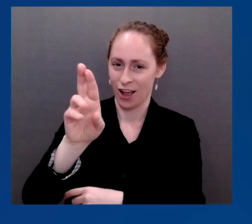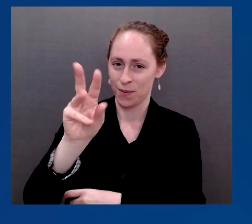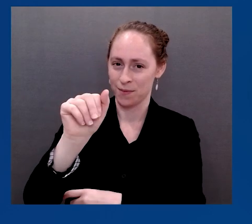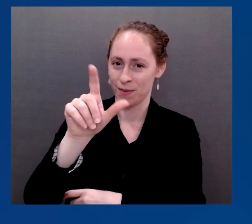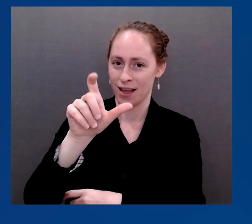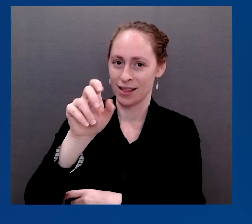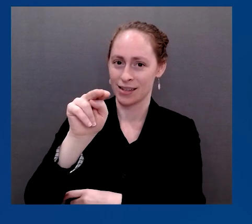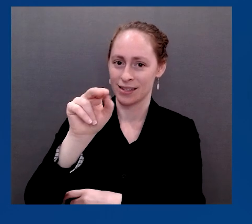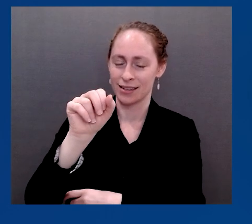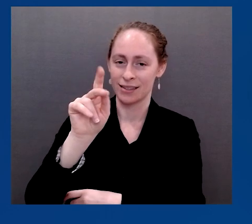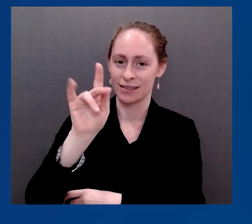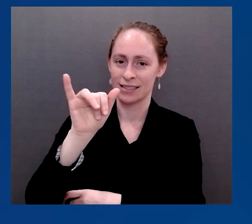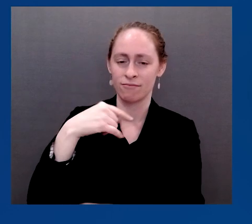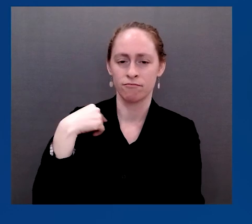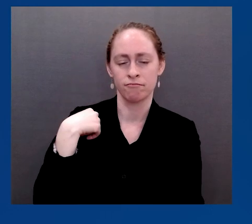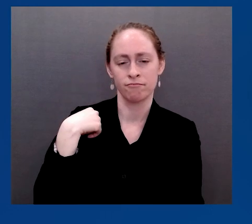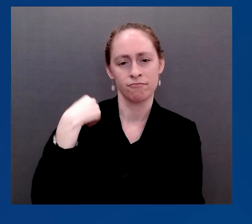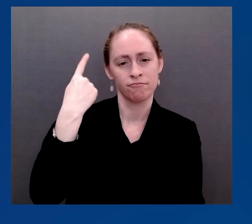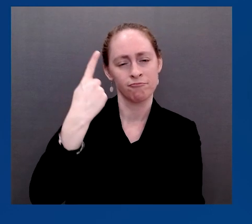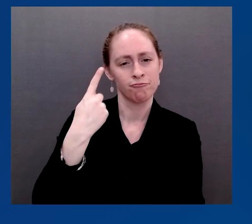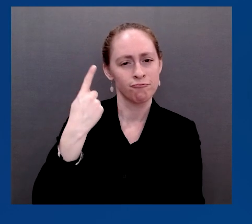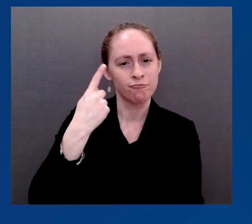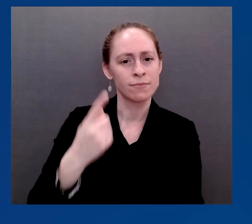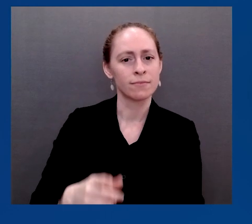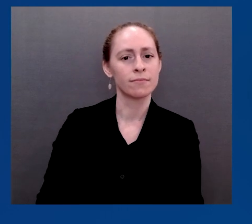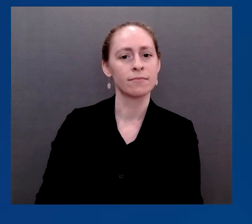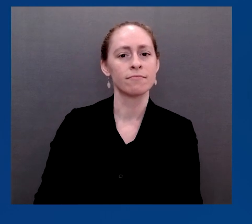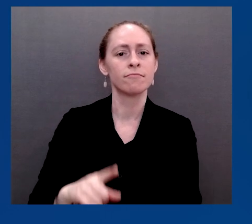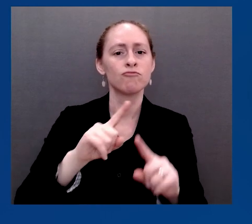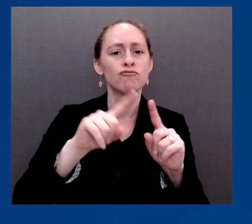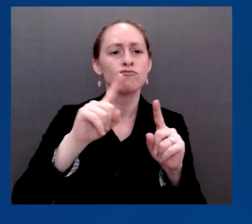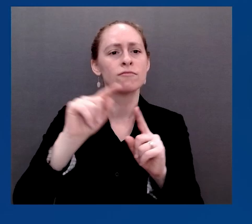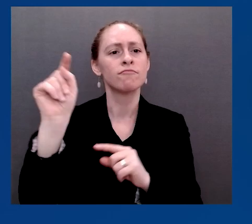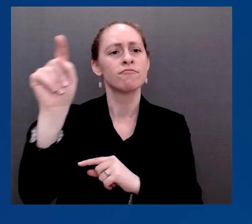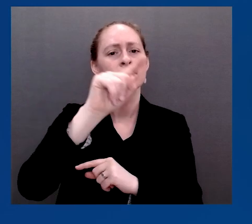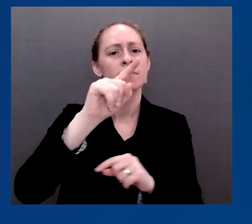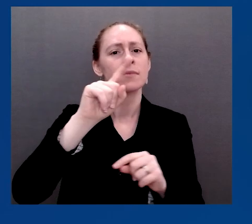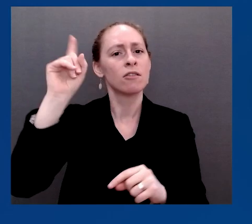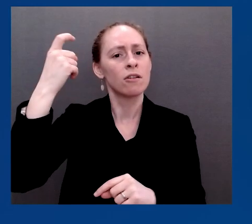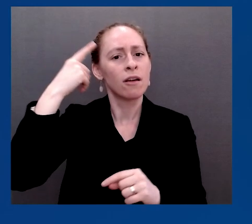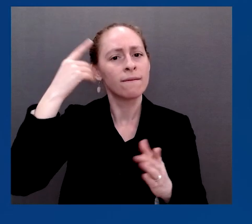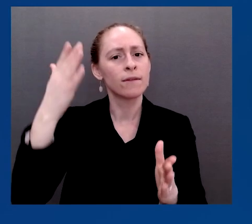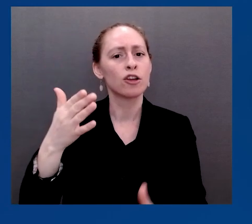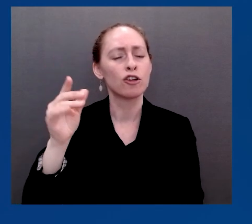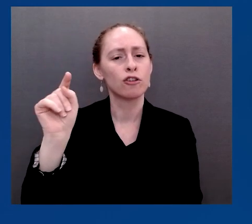governors have been asking explicitly for guidance from the CDC on mask-wearing